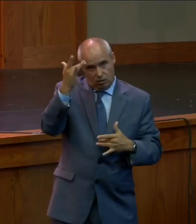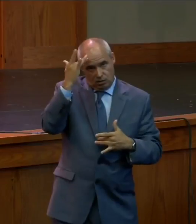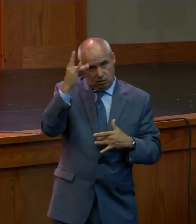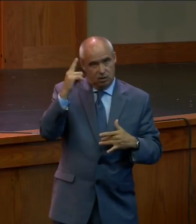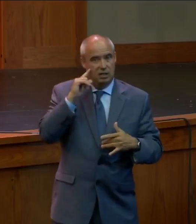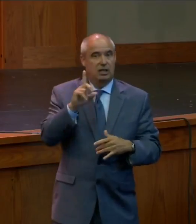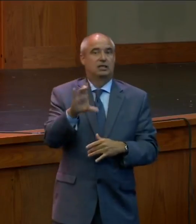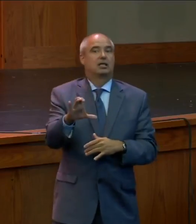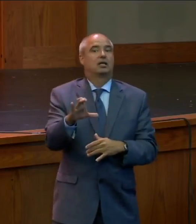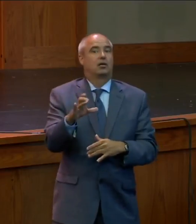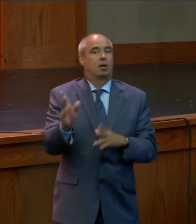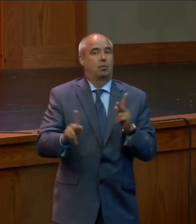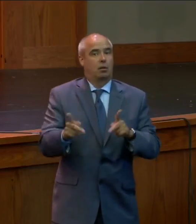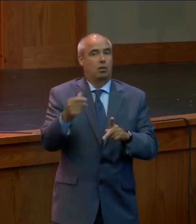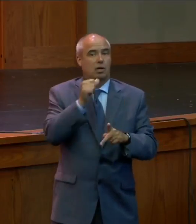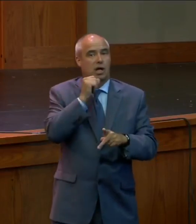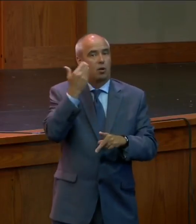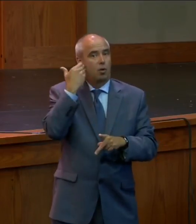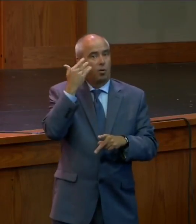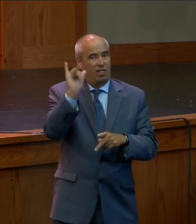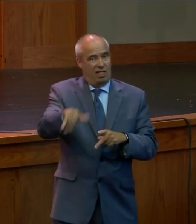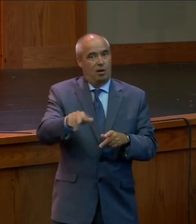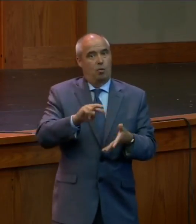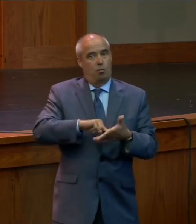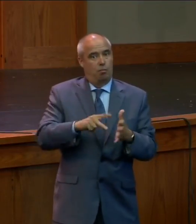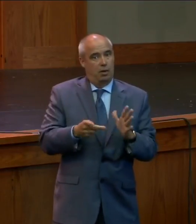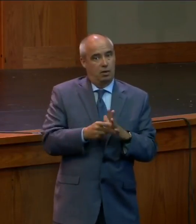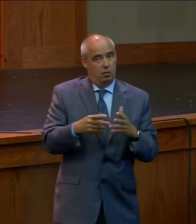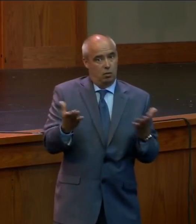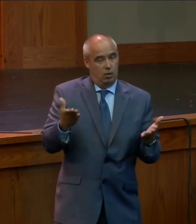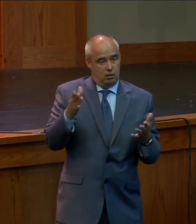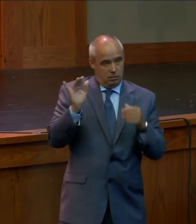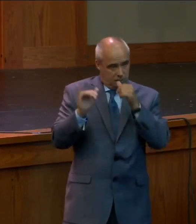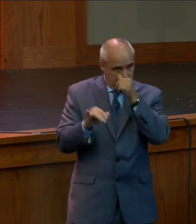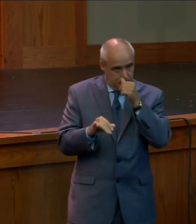FOR THOSE OF YOU THAT MAY NOT KNOW WHAT THAT IS, THE NATIONAL